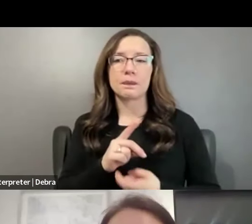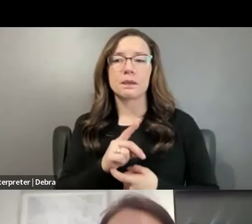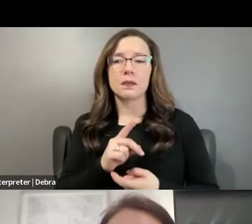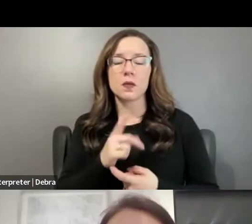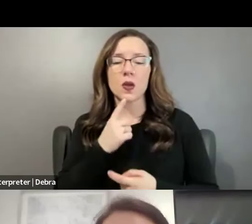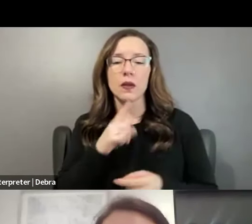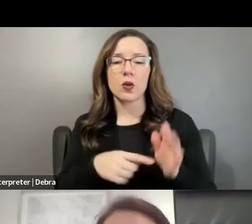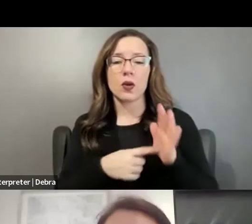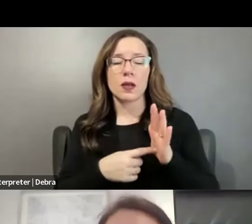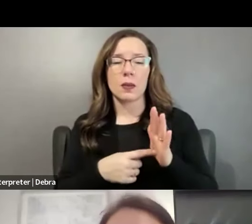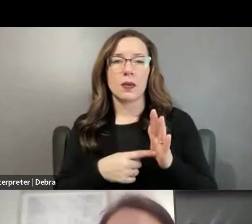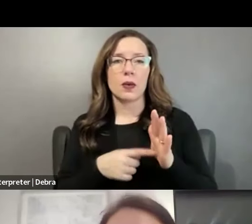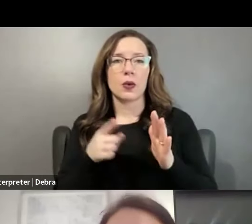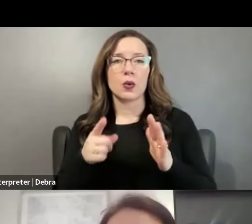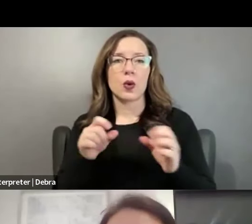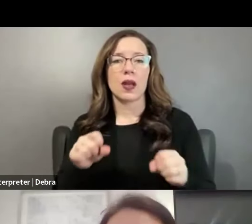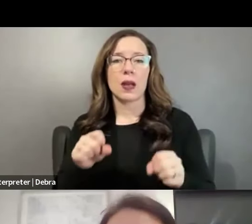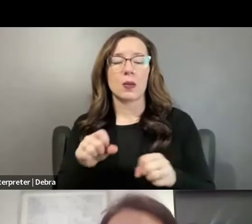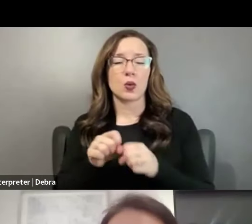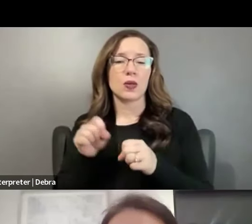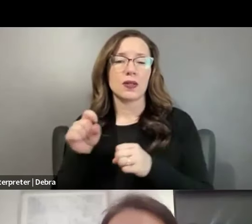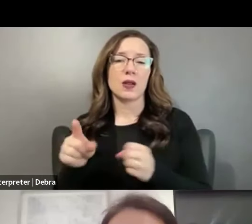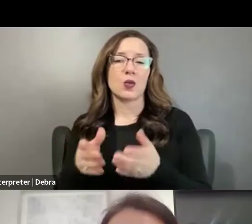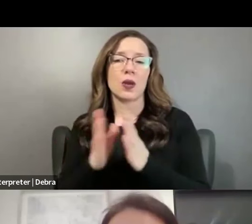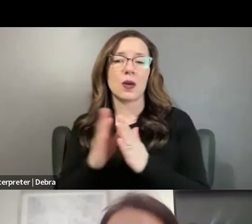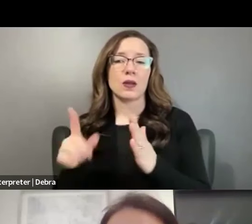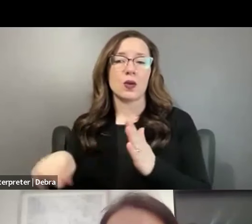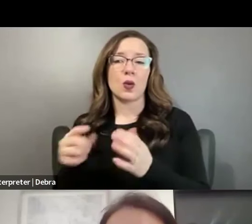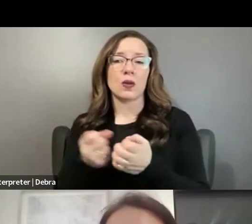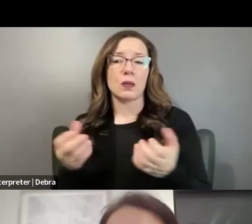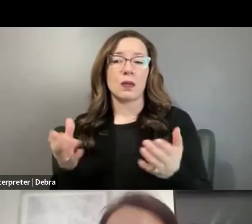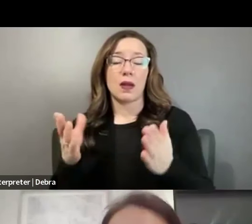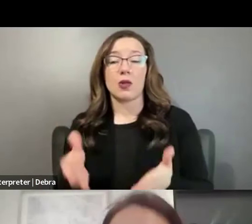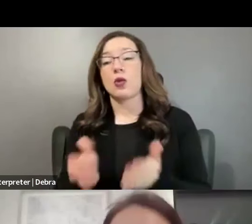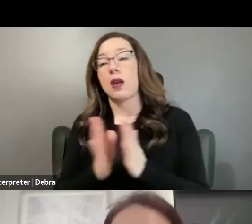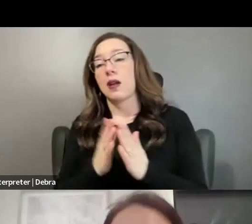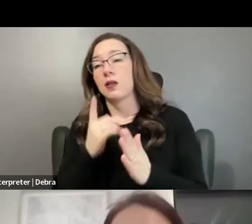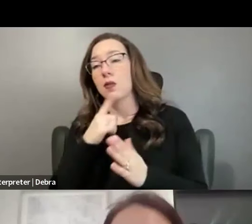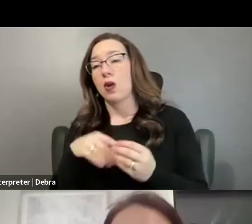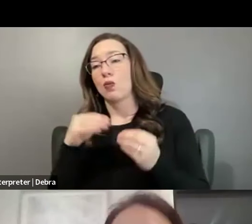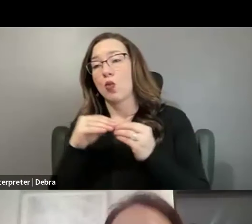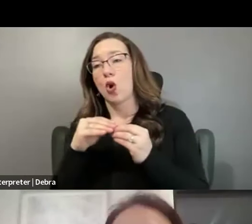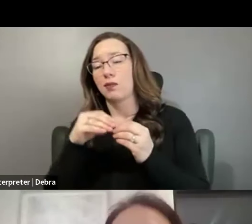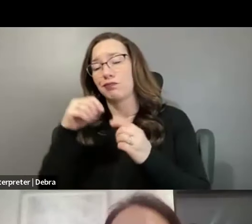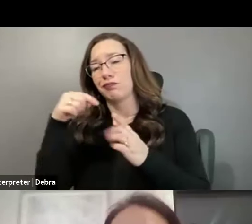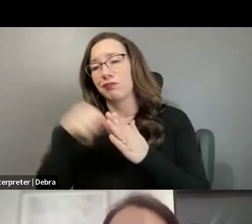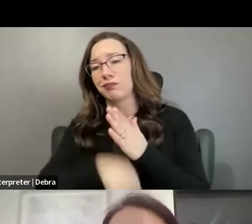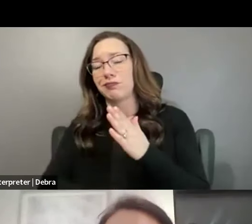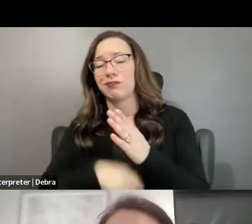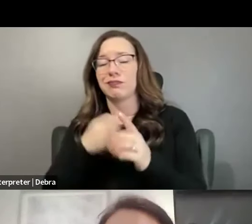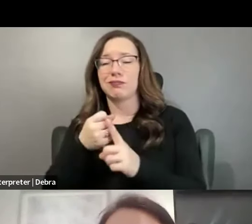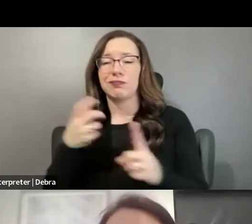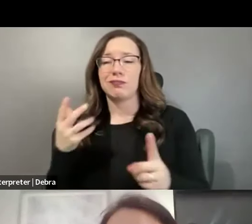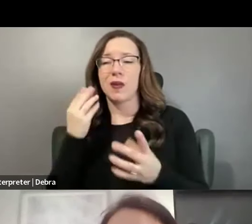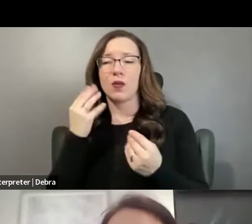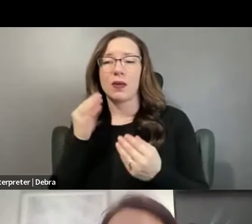you are able to send a request to your suppliers and ask for more detailed information on their material or the product level,